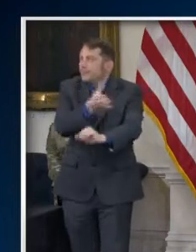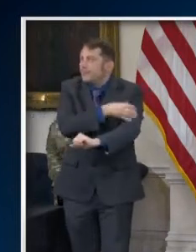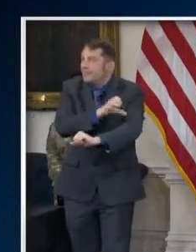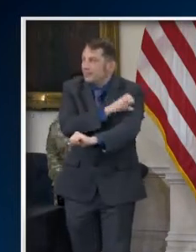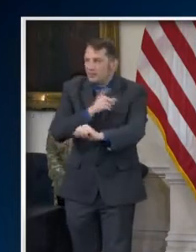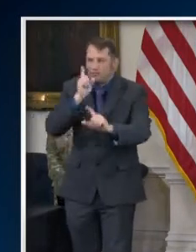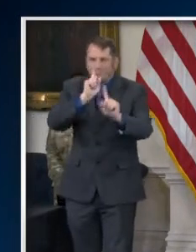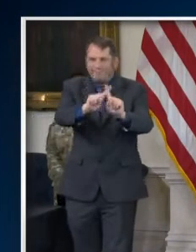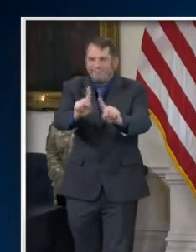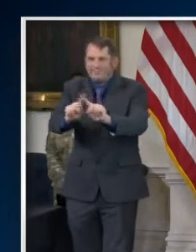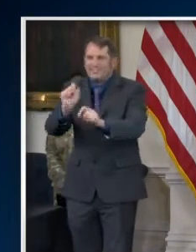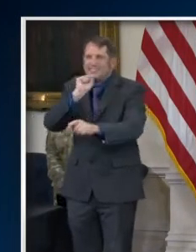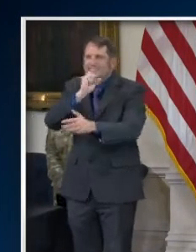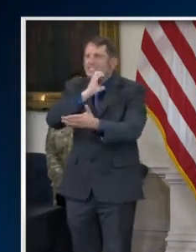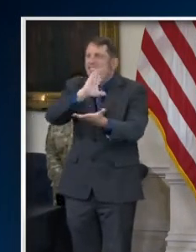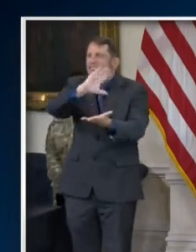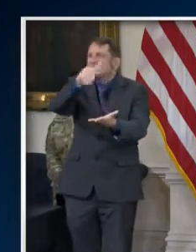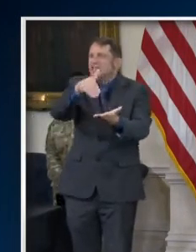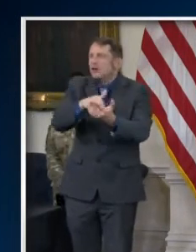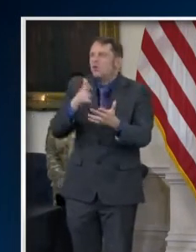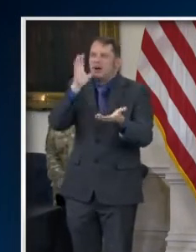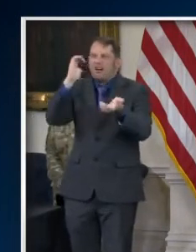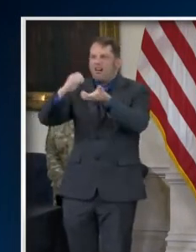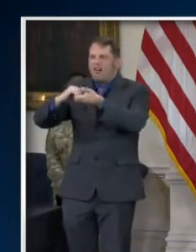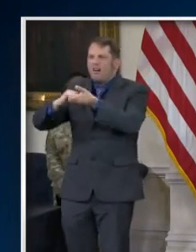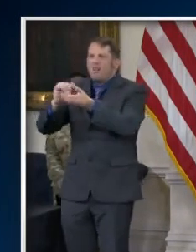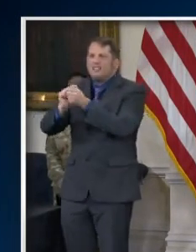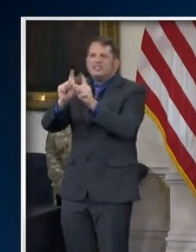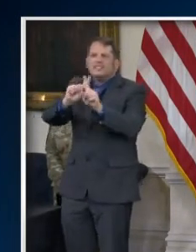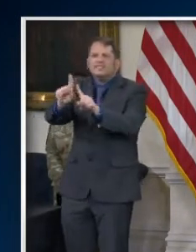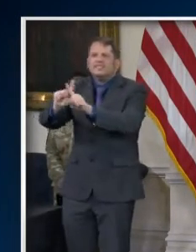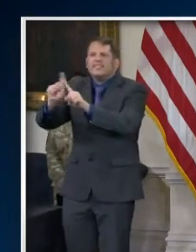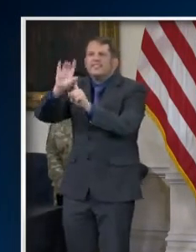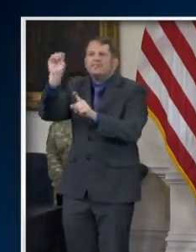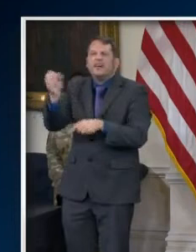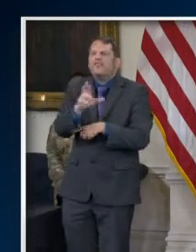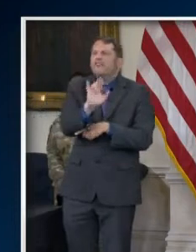AT SENIOR CENTERS ACROSS THE STATE THROUGH PARTNERSHIPS WITH